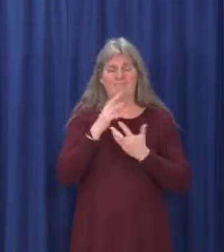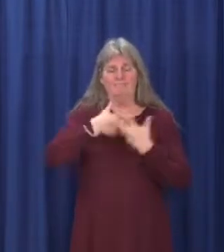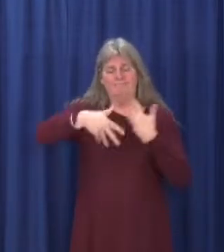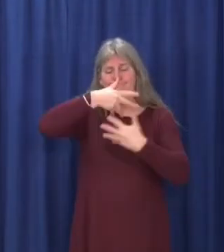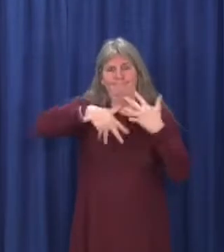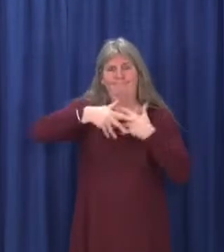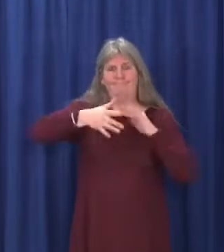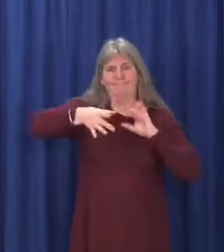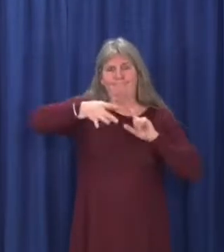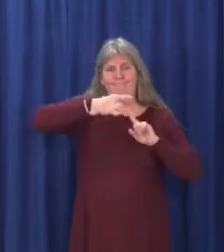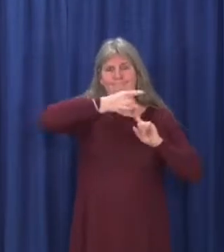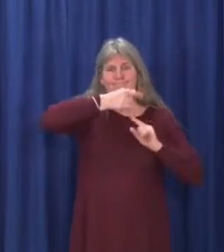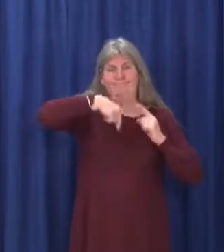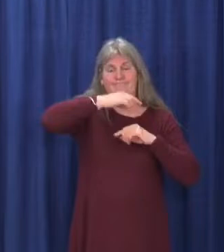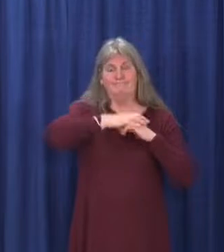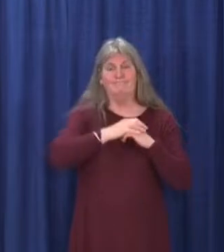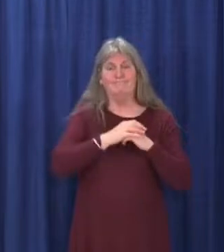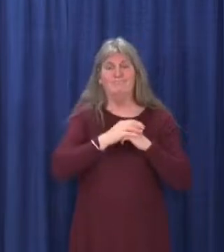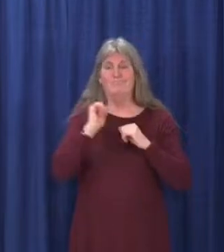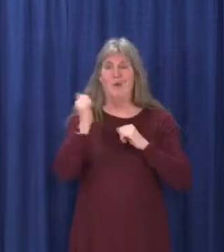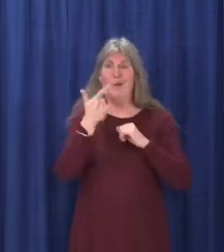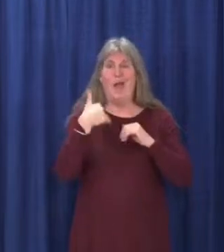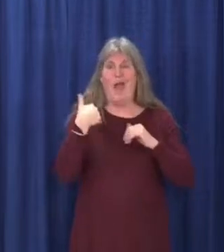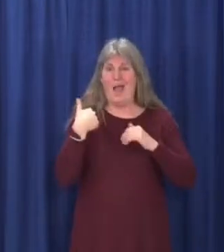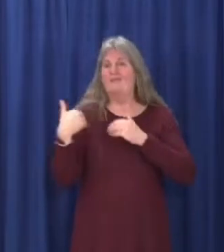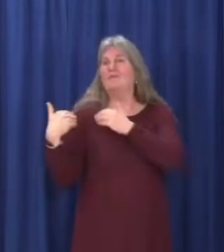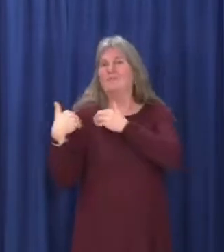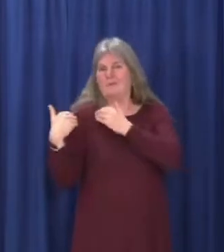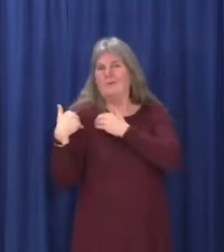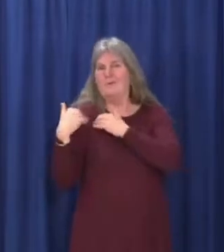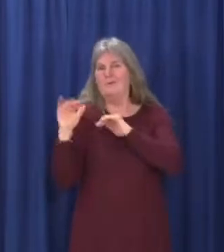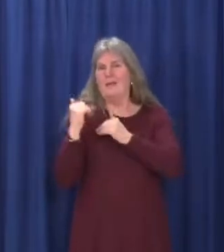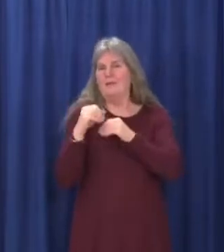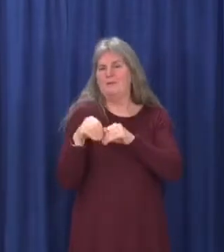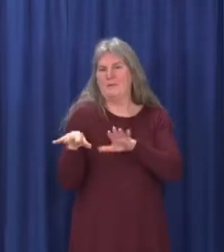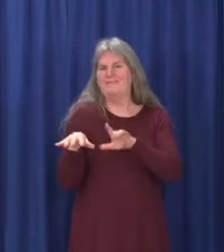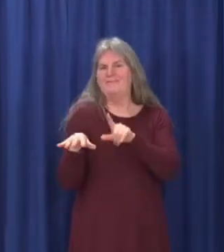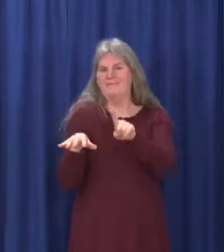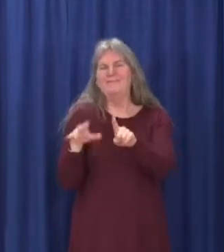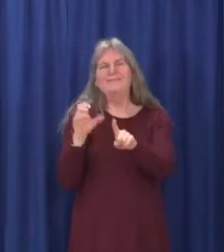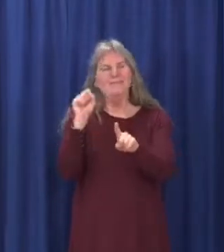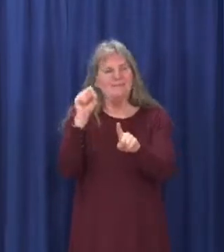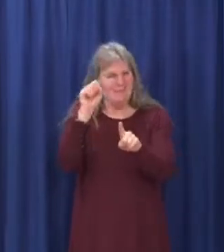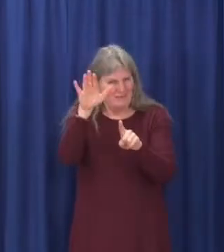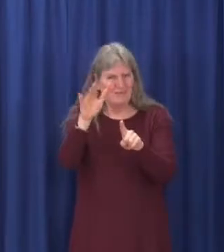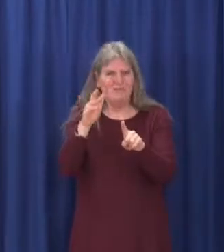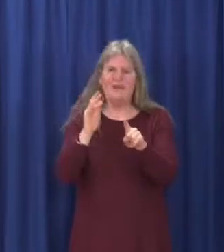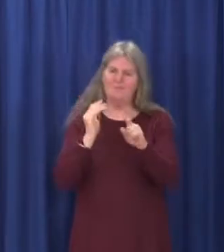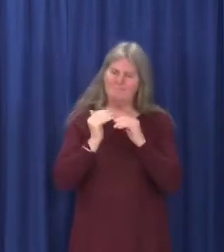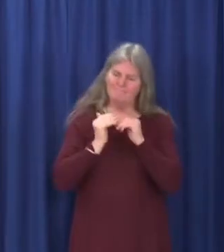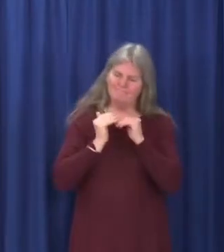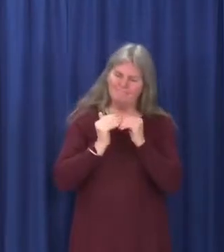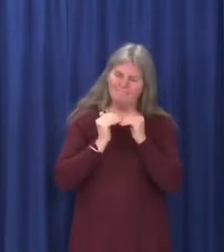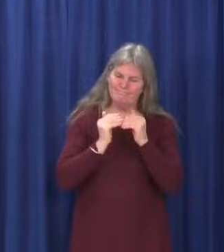We all have a role to play in limiting the spread of COVID-19 so we can continue to move forward on the path